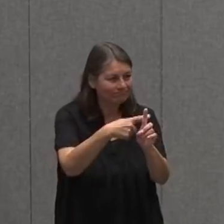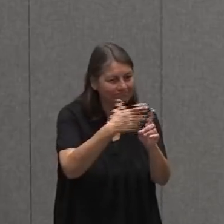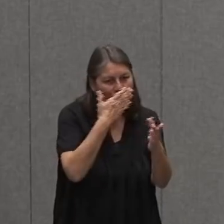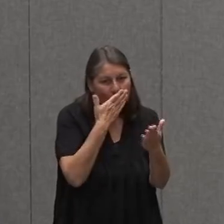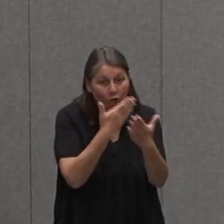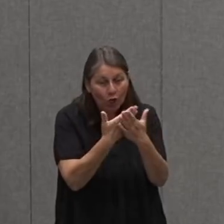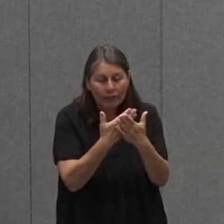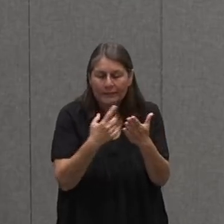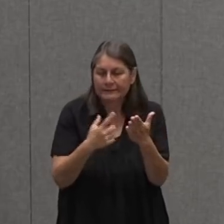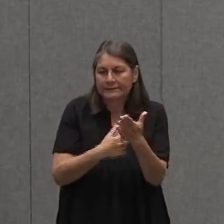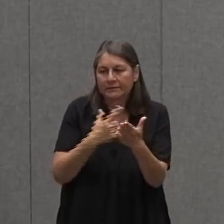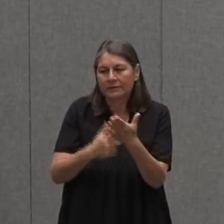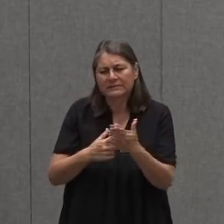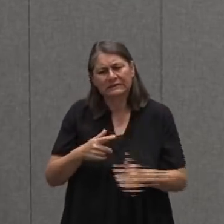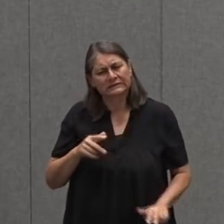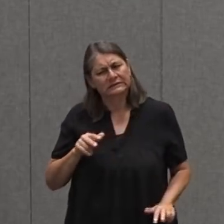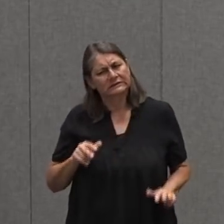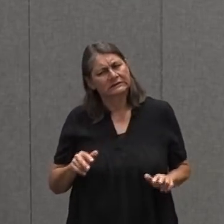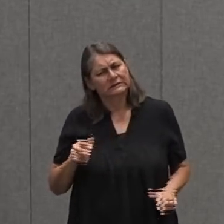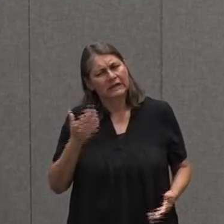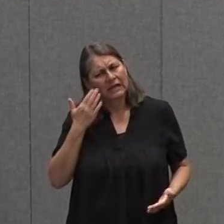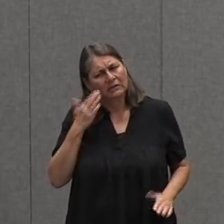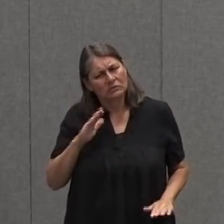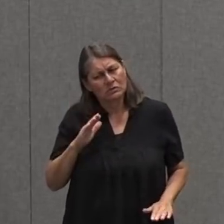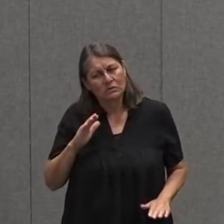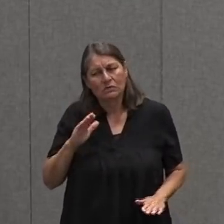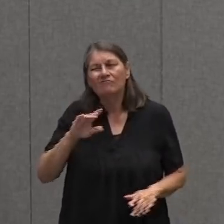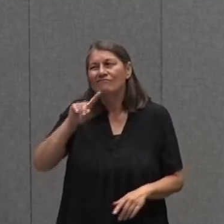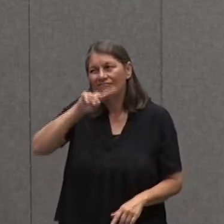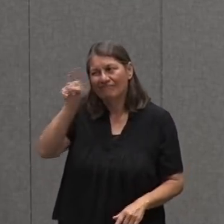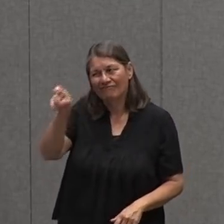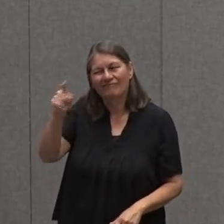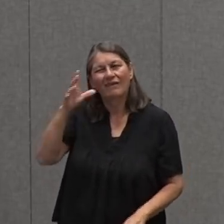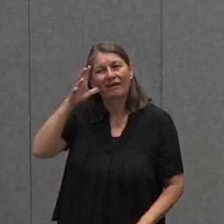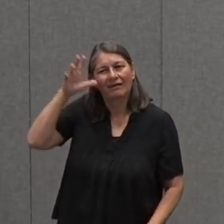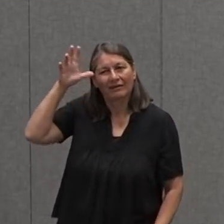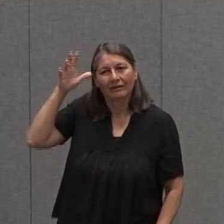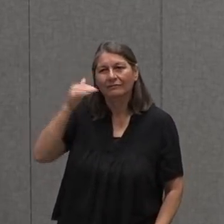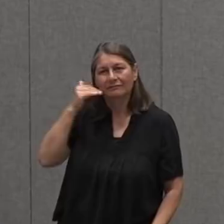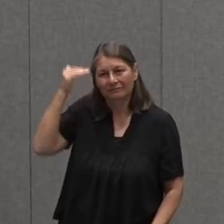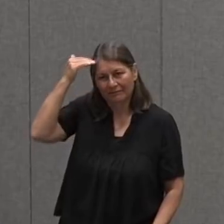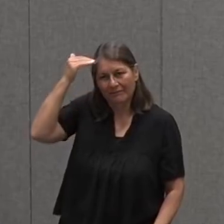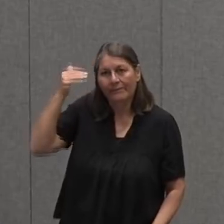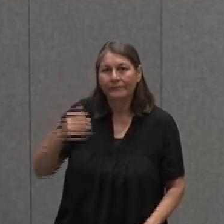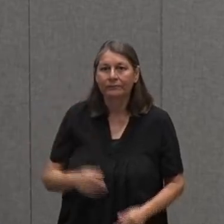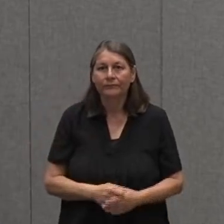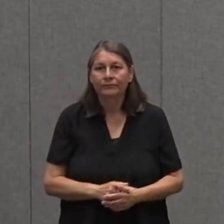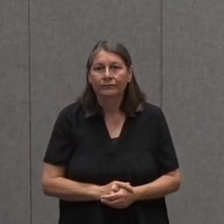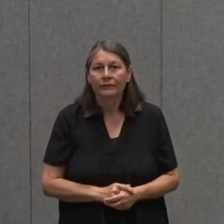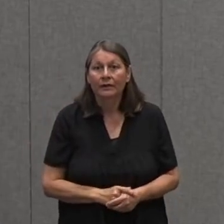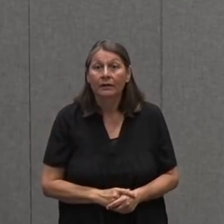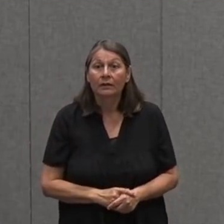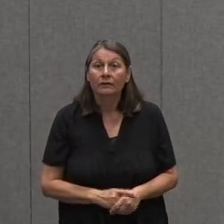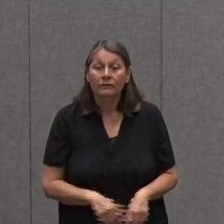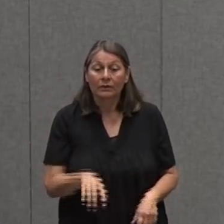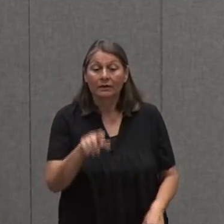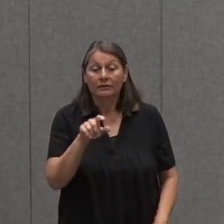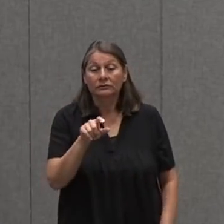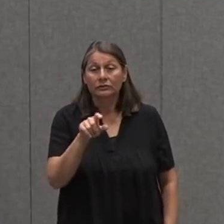have to think about it. Dot-edu, you see this a lot, right? We have APS.edu.